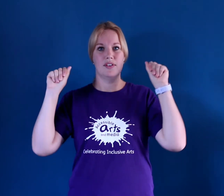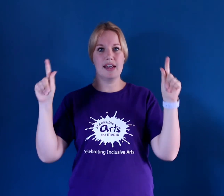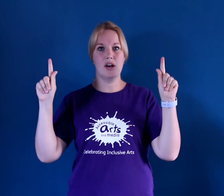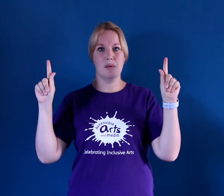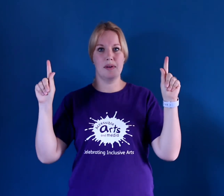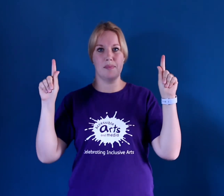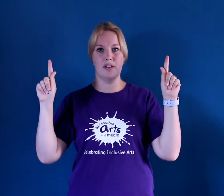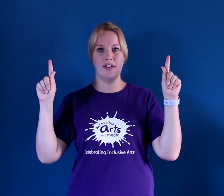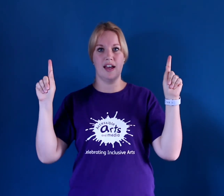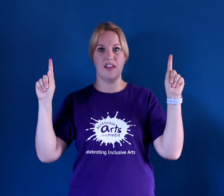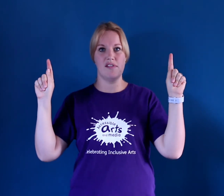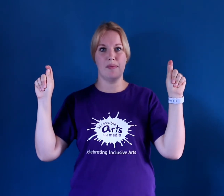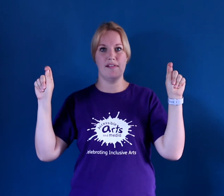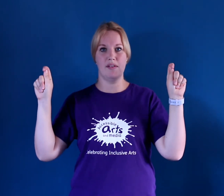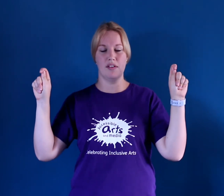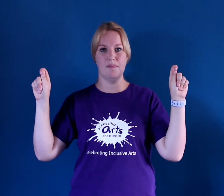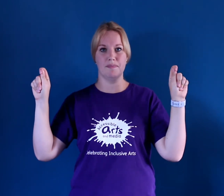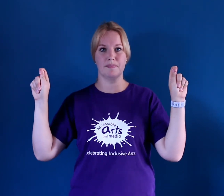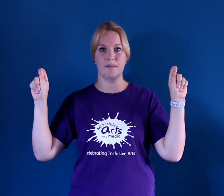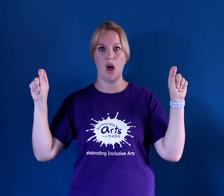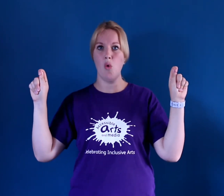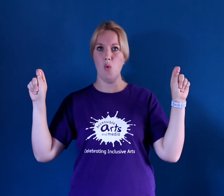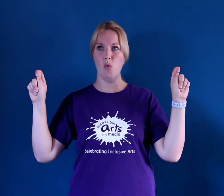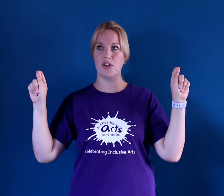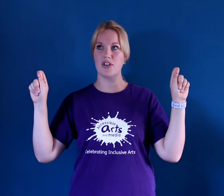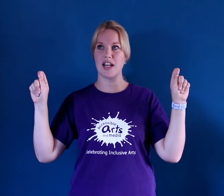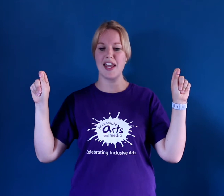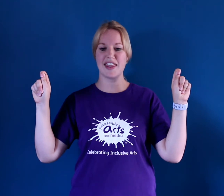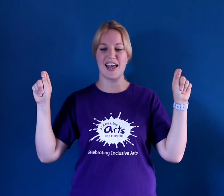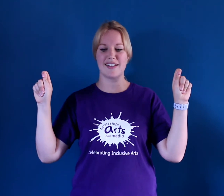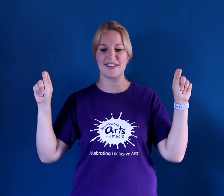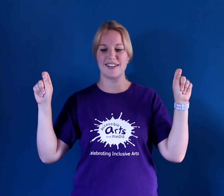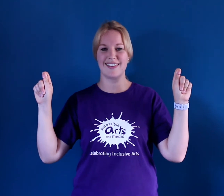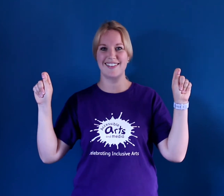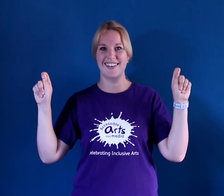Stick up your pointy finger and then wrap it around your thumb. Oo just like that!